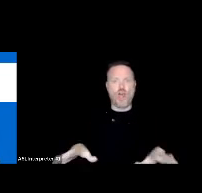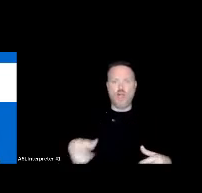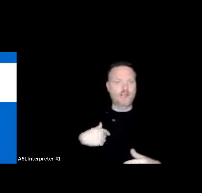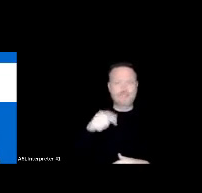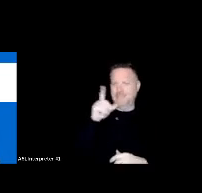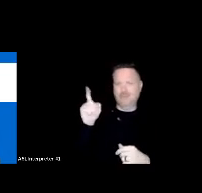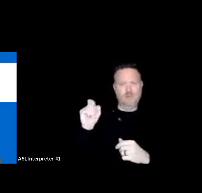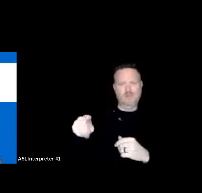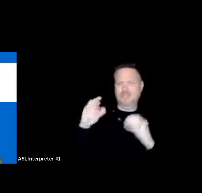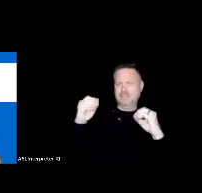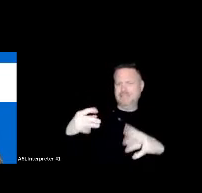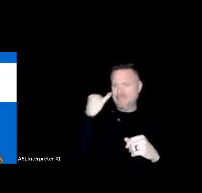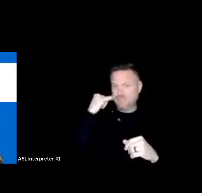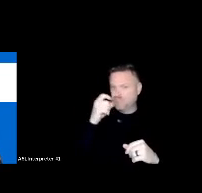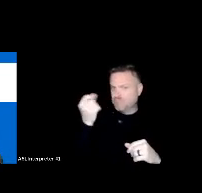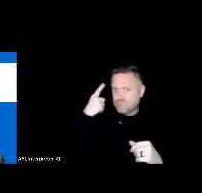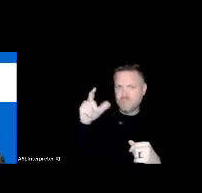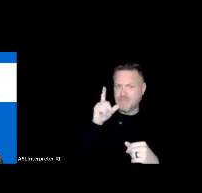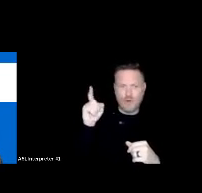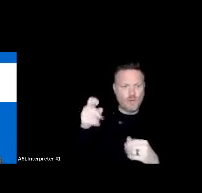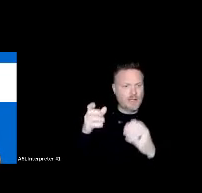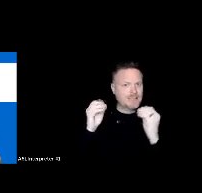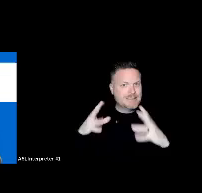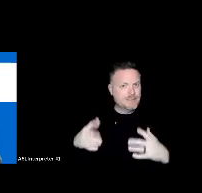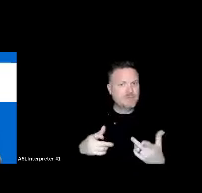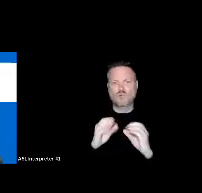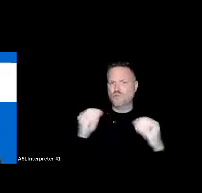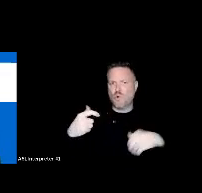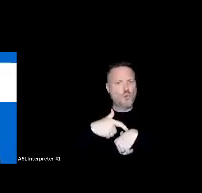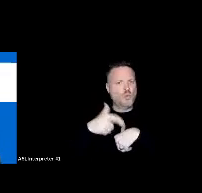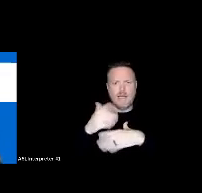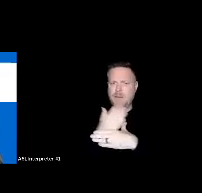understand something. They don't have that time in between classes to just go up to the teacher.